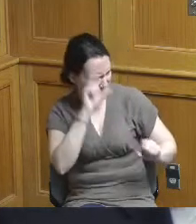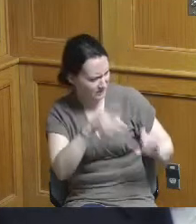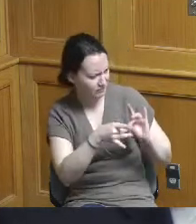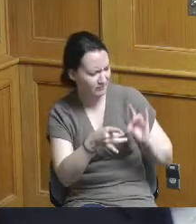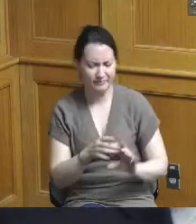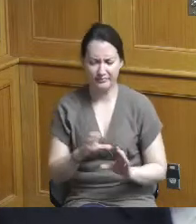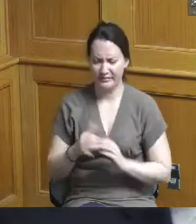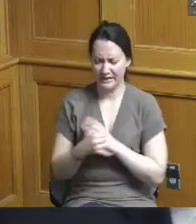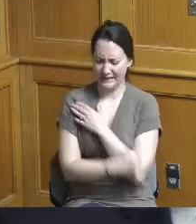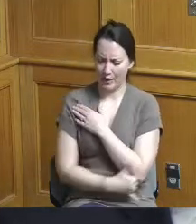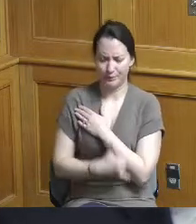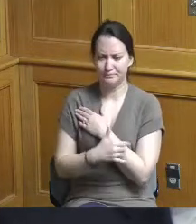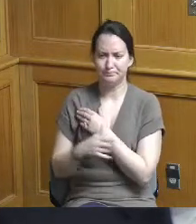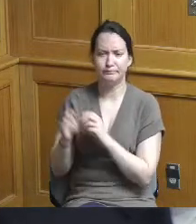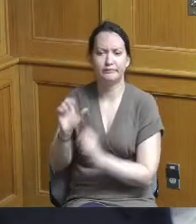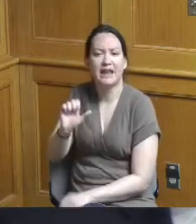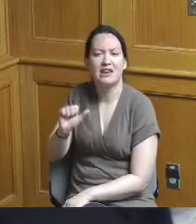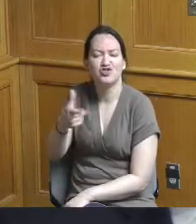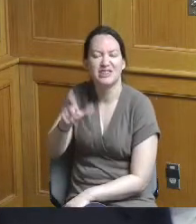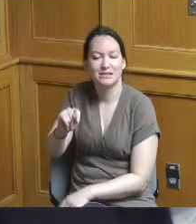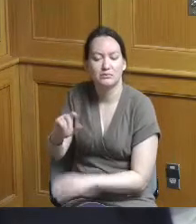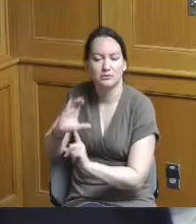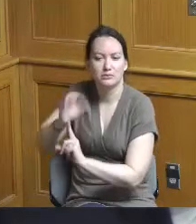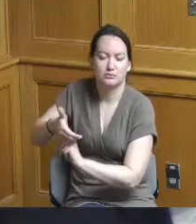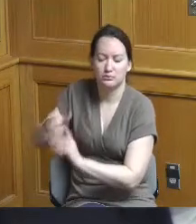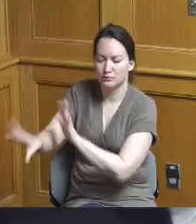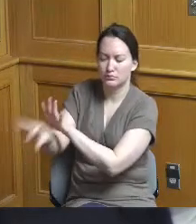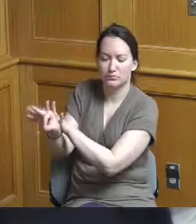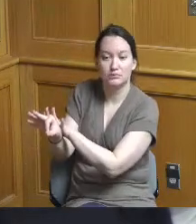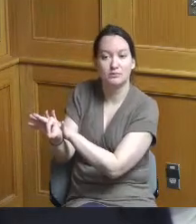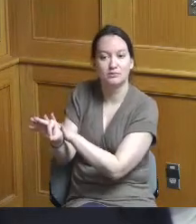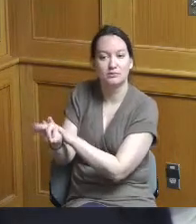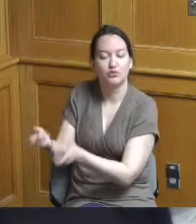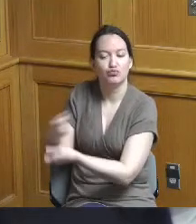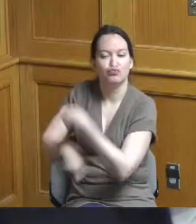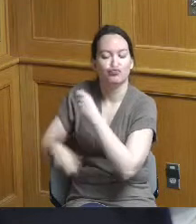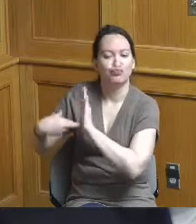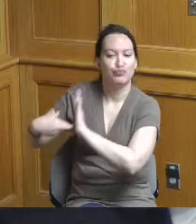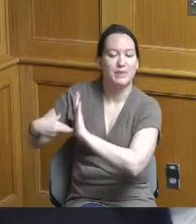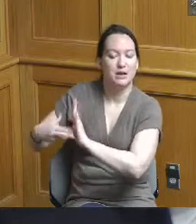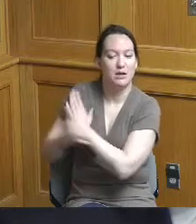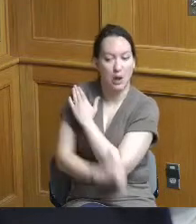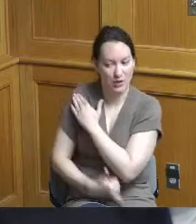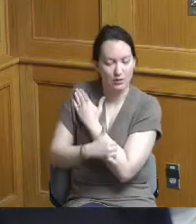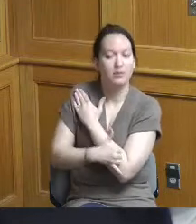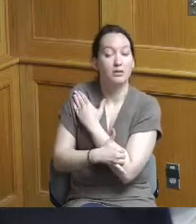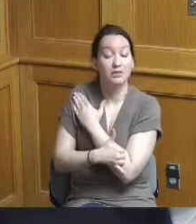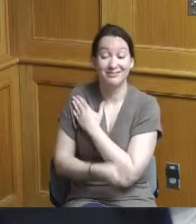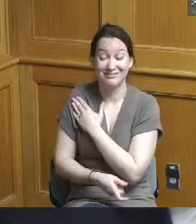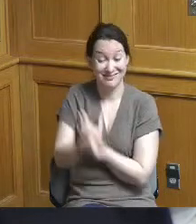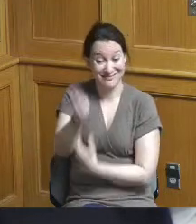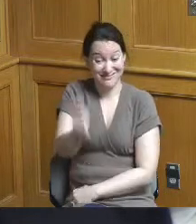County's agent so they stood in essentially in the County's Place on that and they judgment as